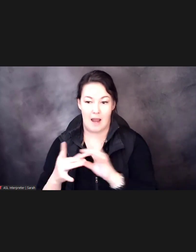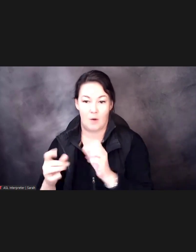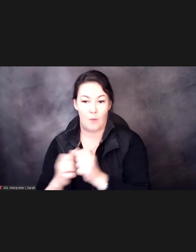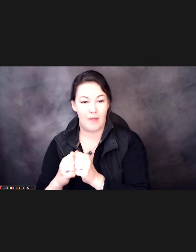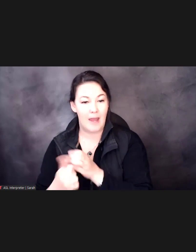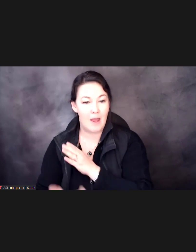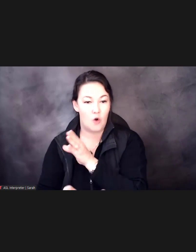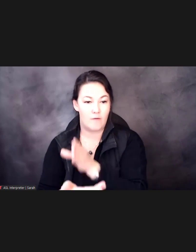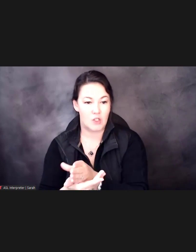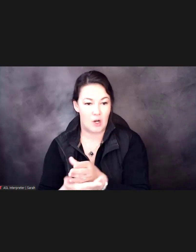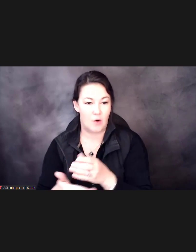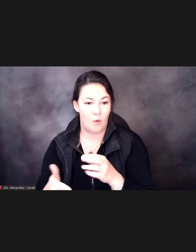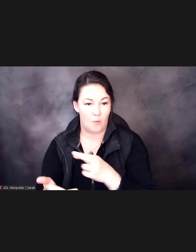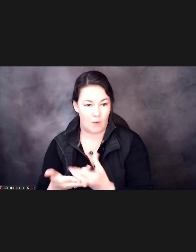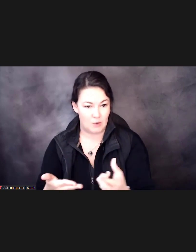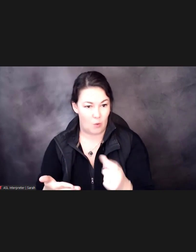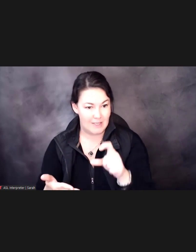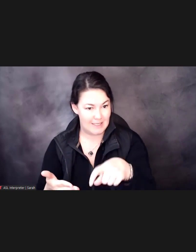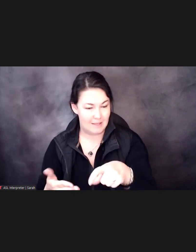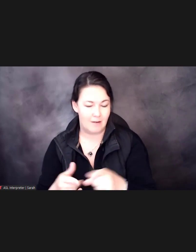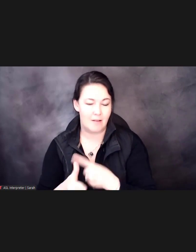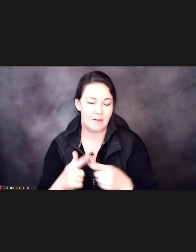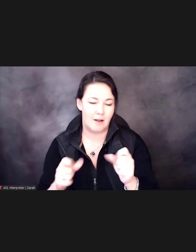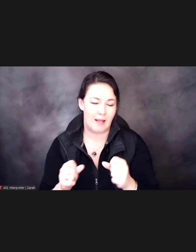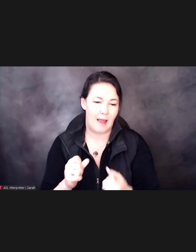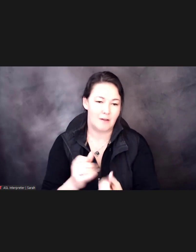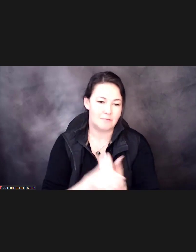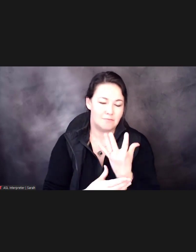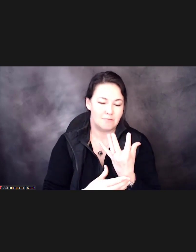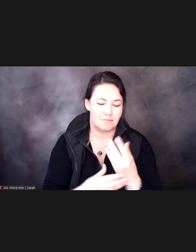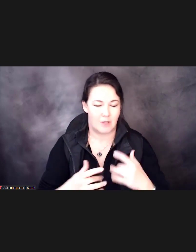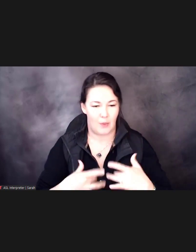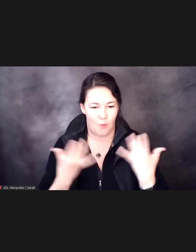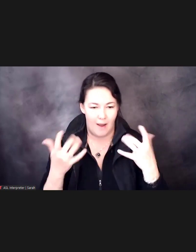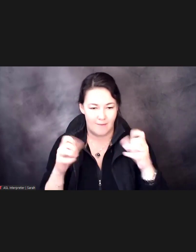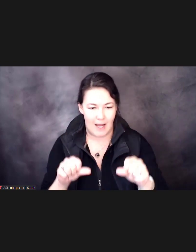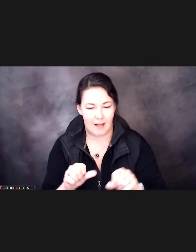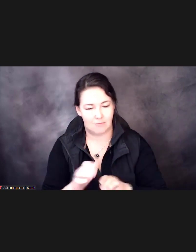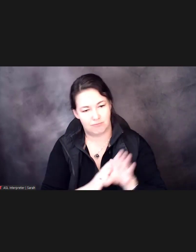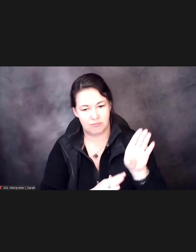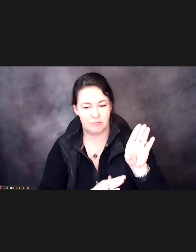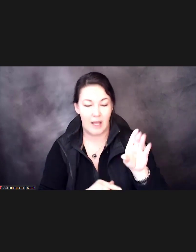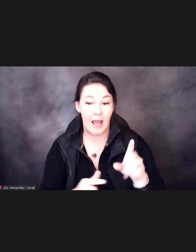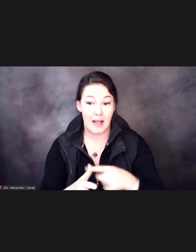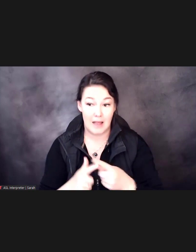the intervention resources that they need, they can thrive, and you